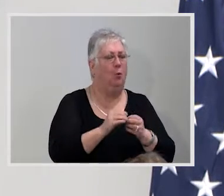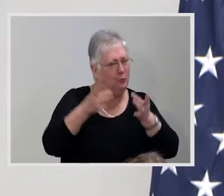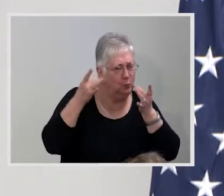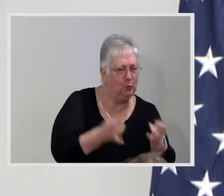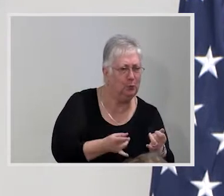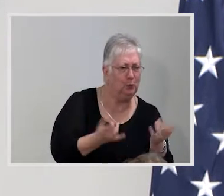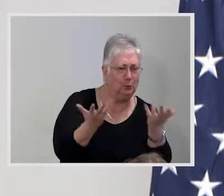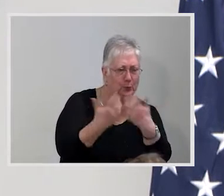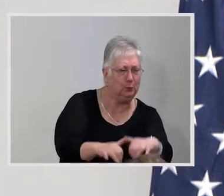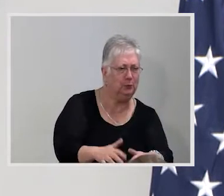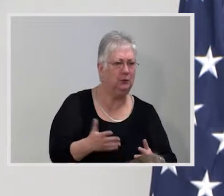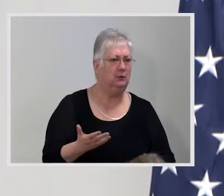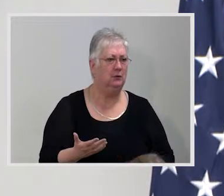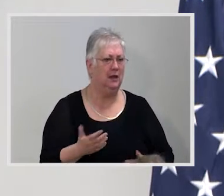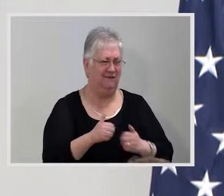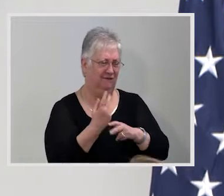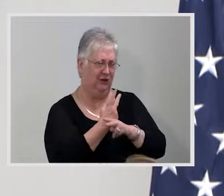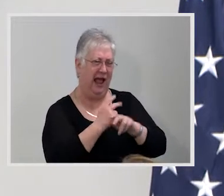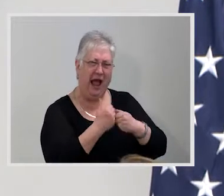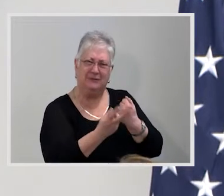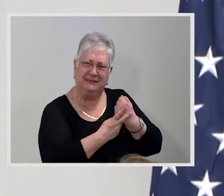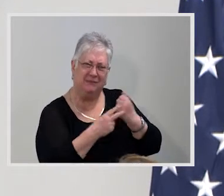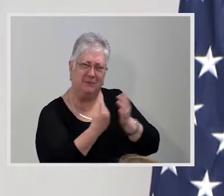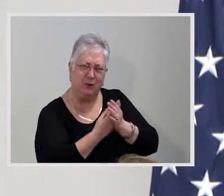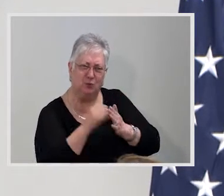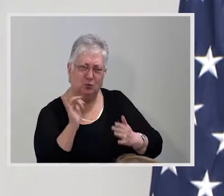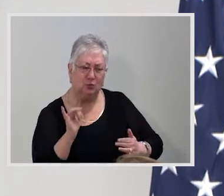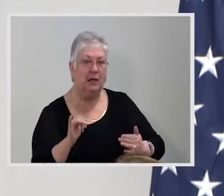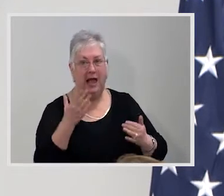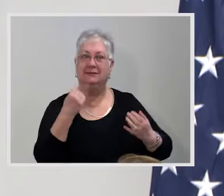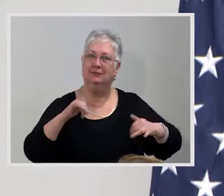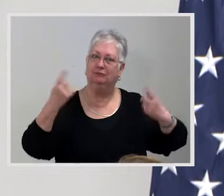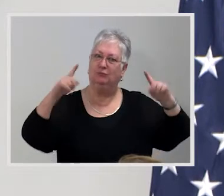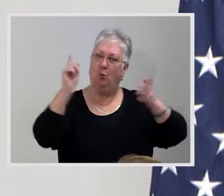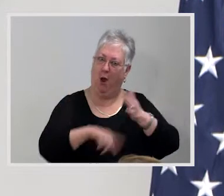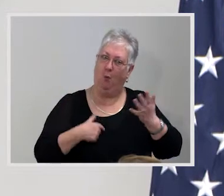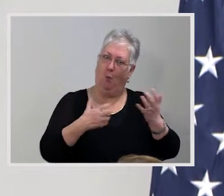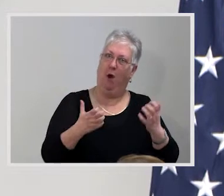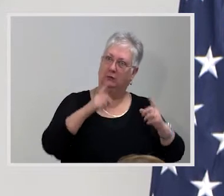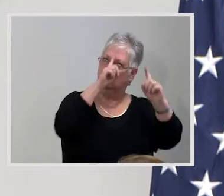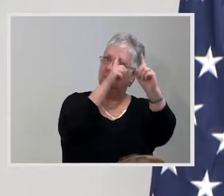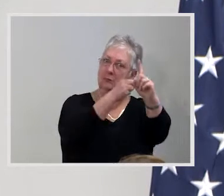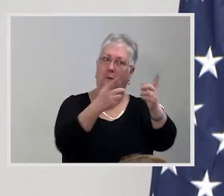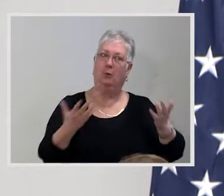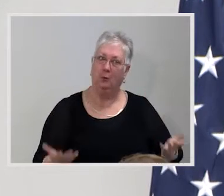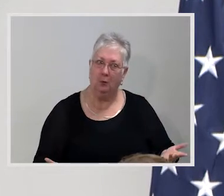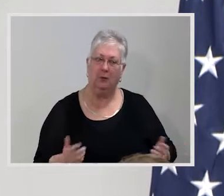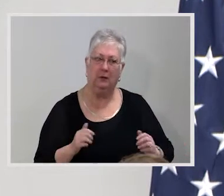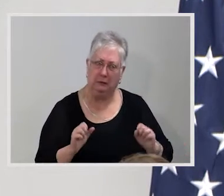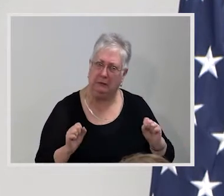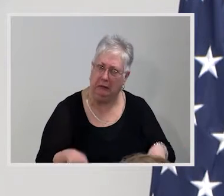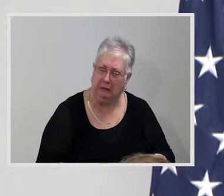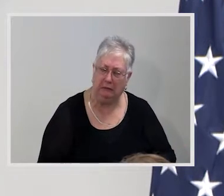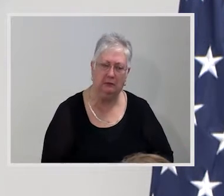LESS MONEY. AND THAT'S WHAT WE HAVE TO FIGURE OUT HOW TO DO IT. JUST LIKE IN YOUR OWN FAMILIES,